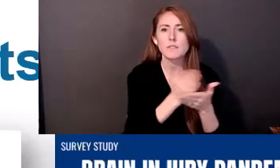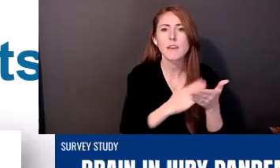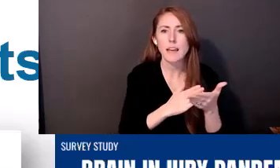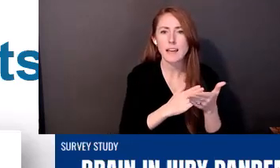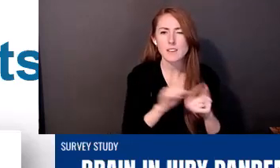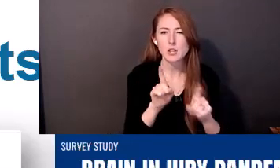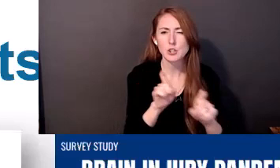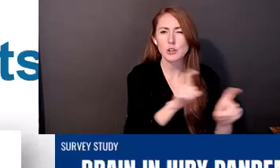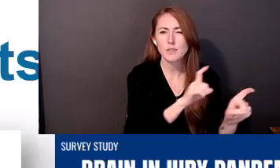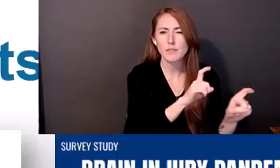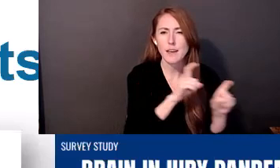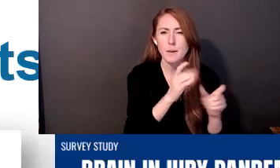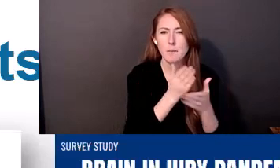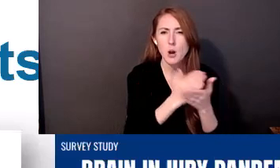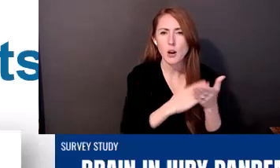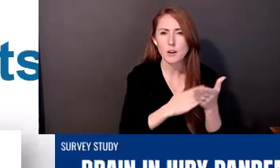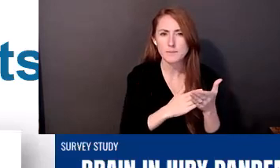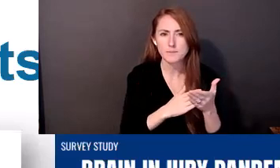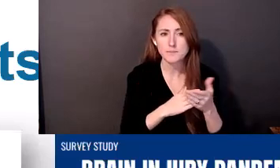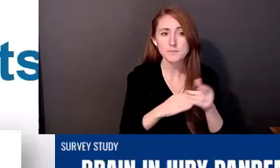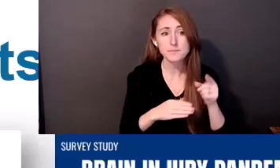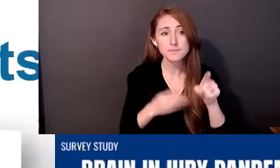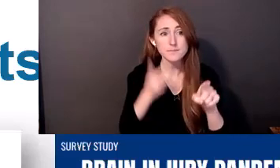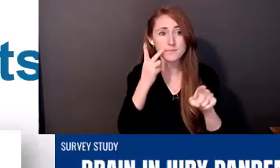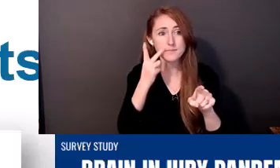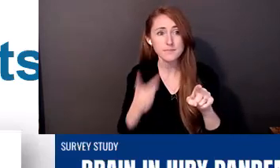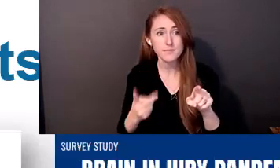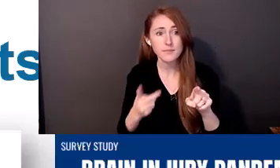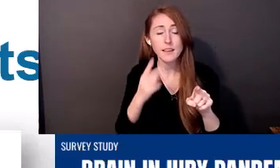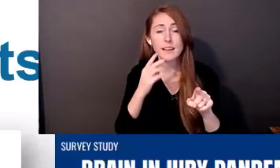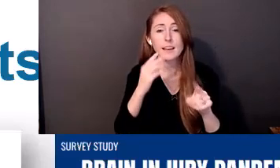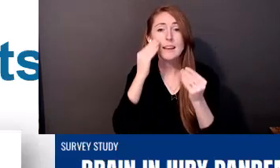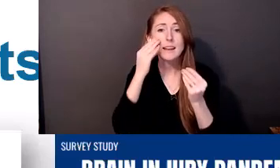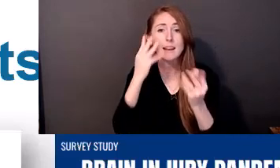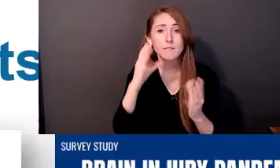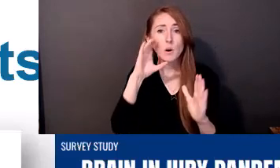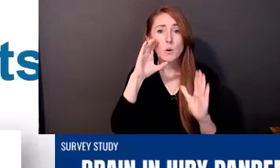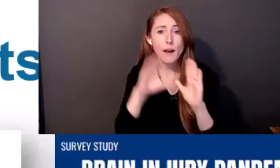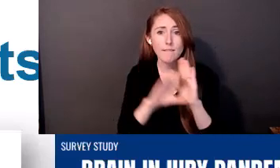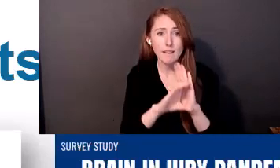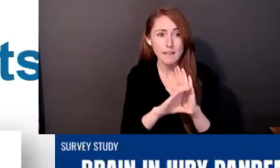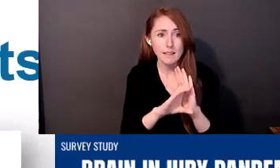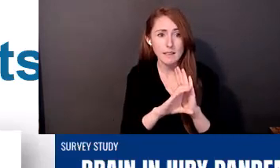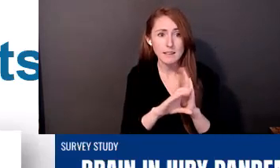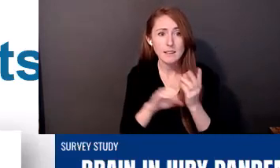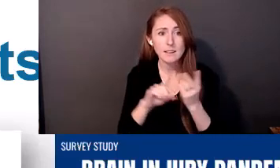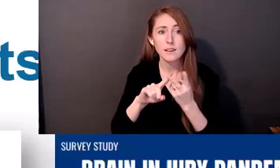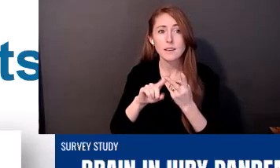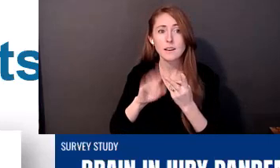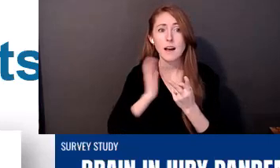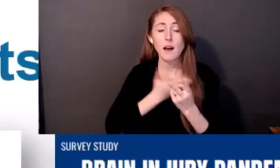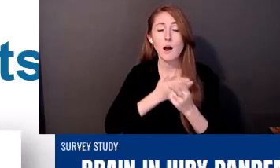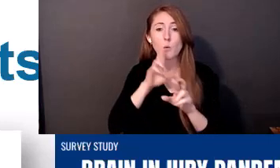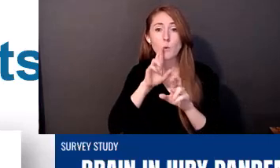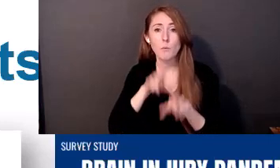So here, we have an infographic, a report, and a one pager.